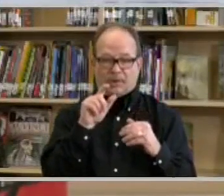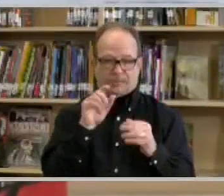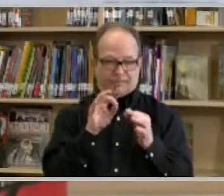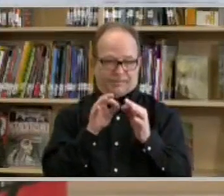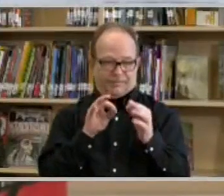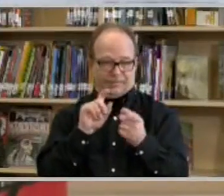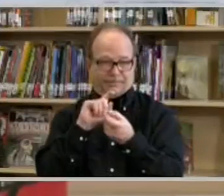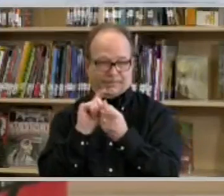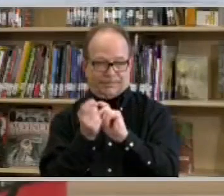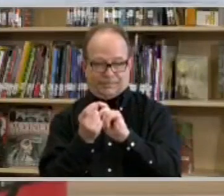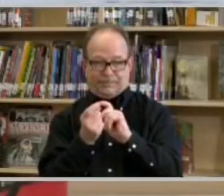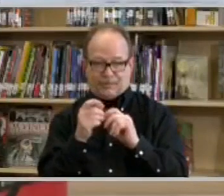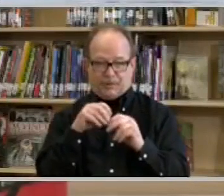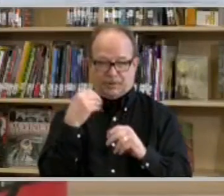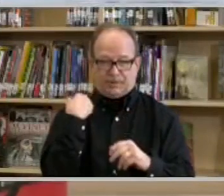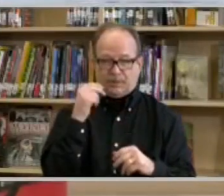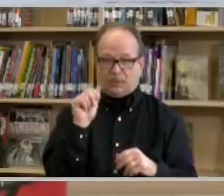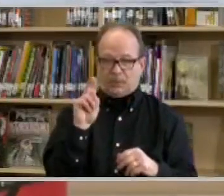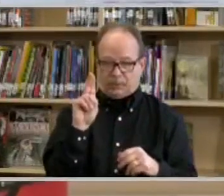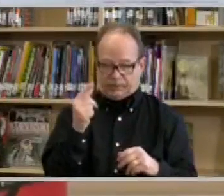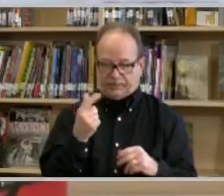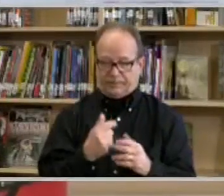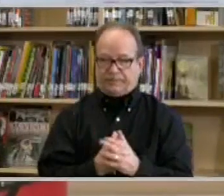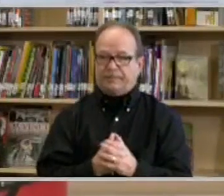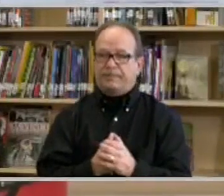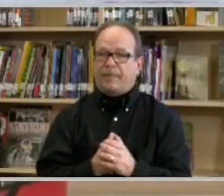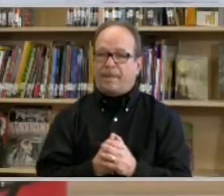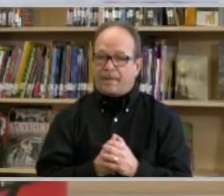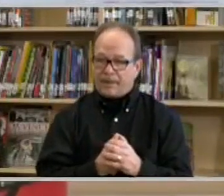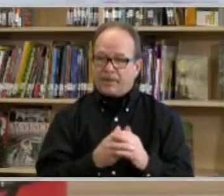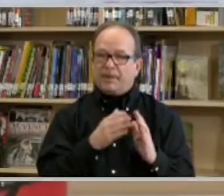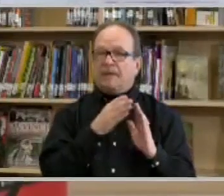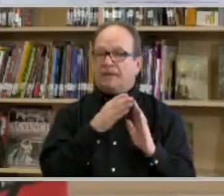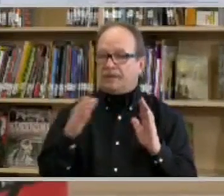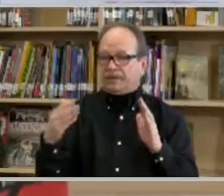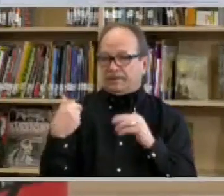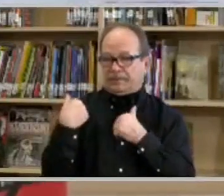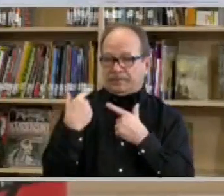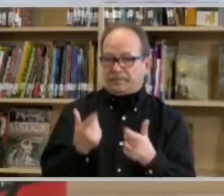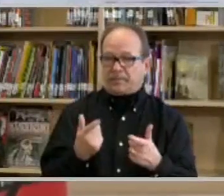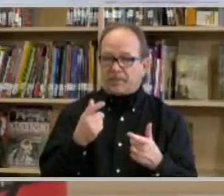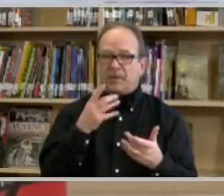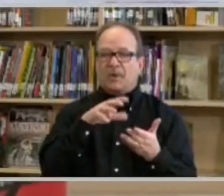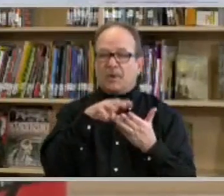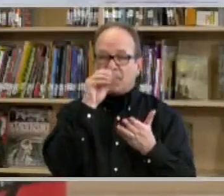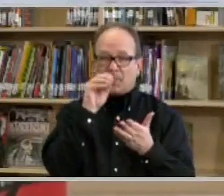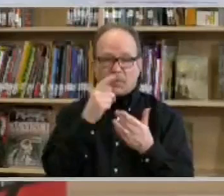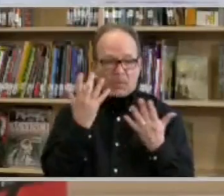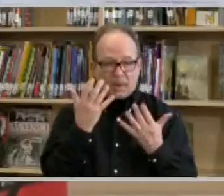SO LAST YEAR FOR EXAMPLE -- A LITTLE BIT EARLIER IN AUGUST, AND WE KNOW THAT SCHOOL IS A